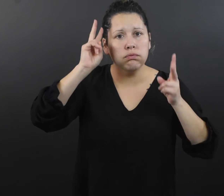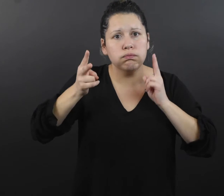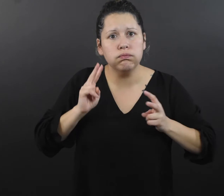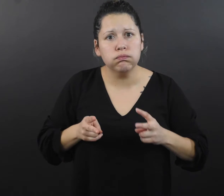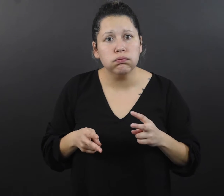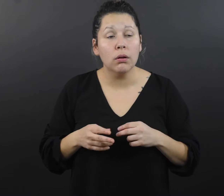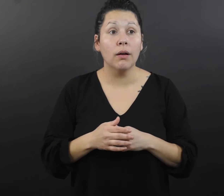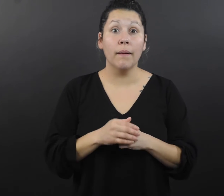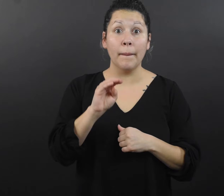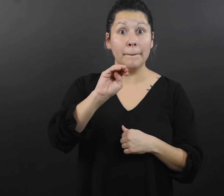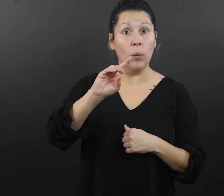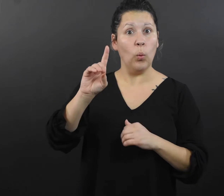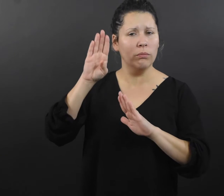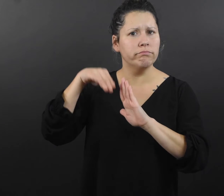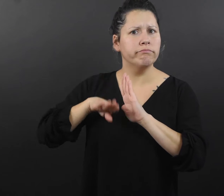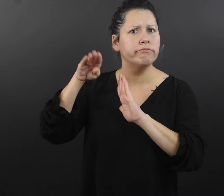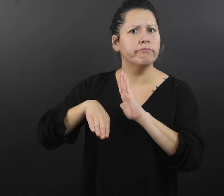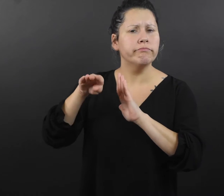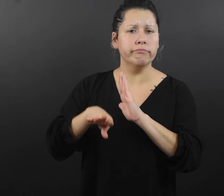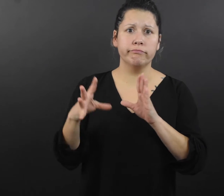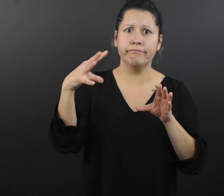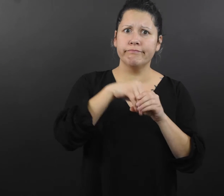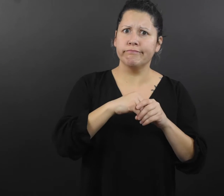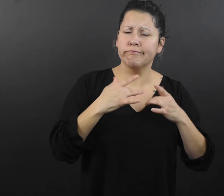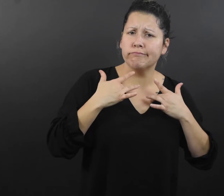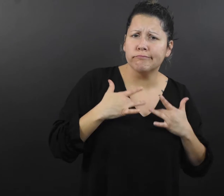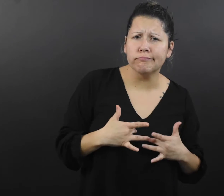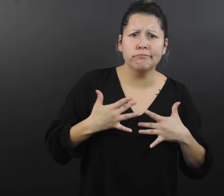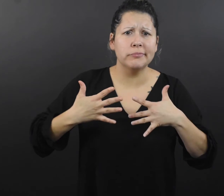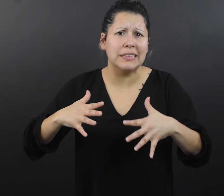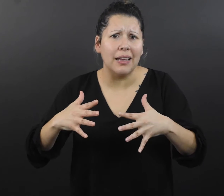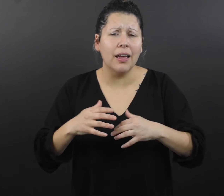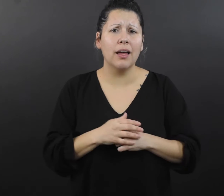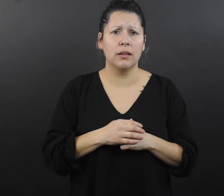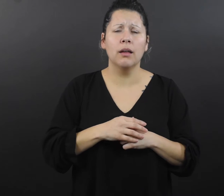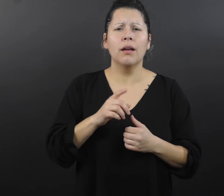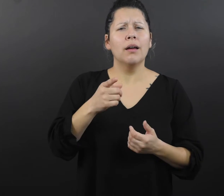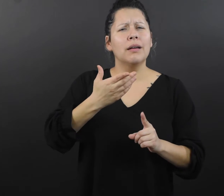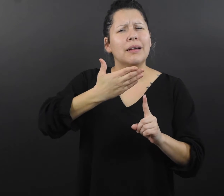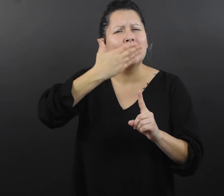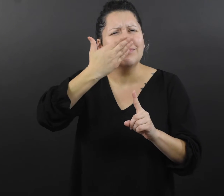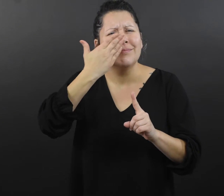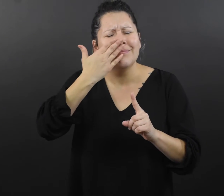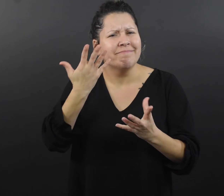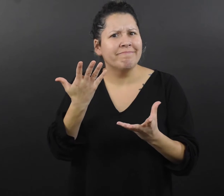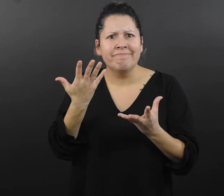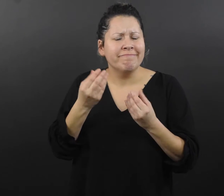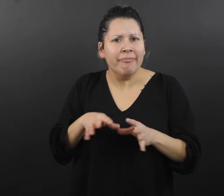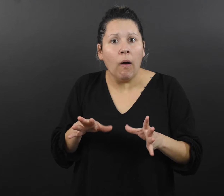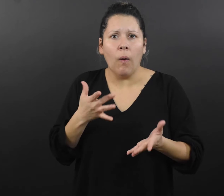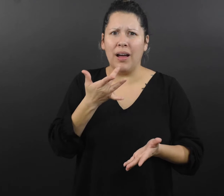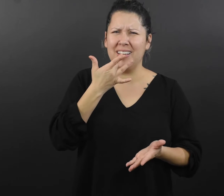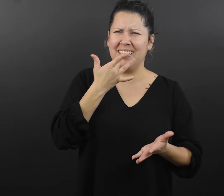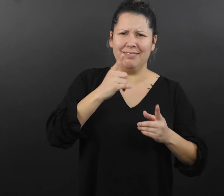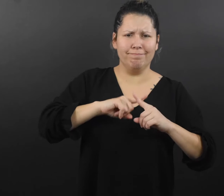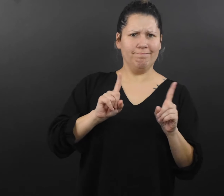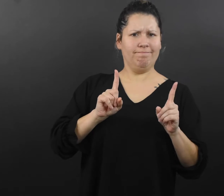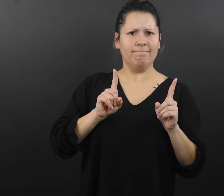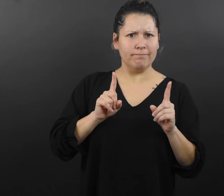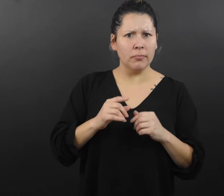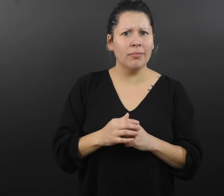● Mood changes, including depression or anxiety ● Changes in sense of smell or taste